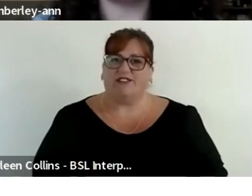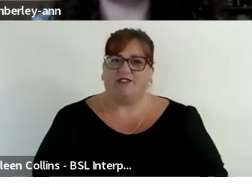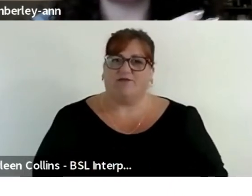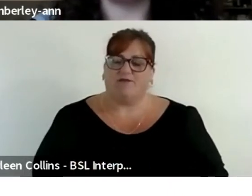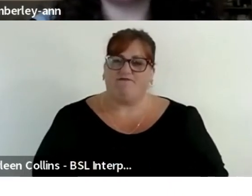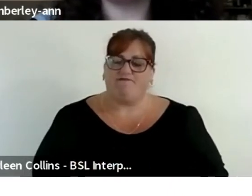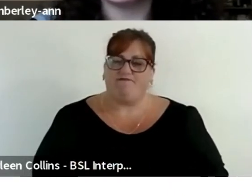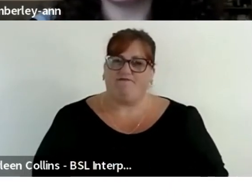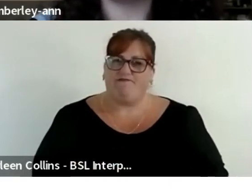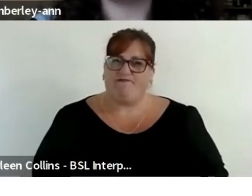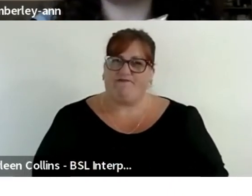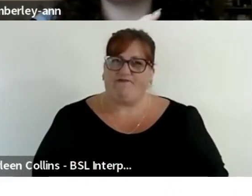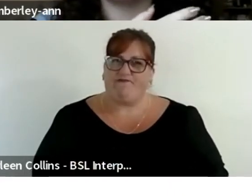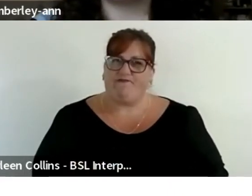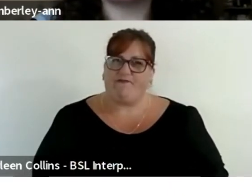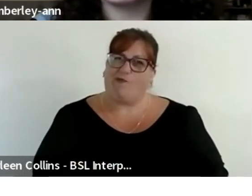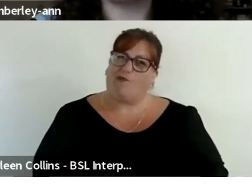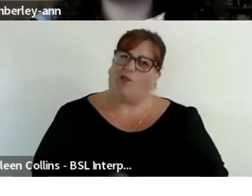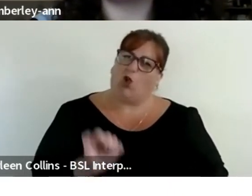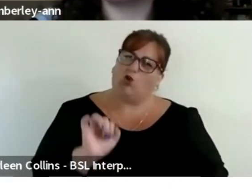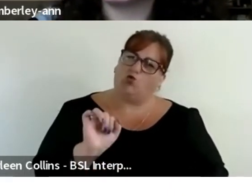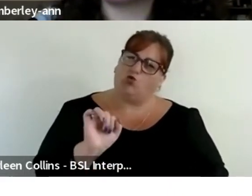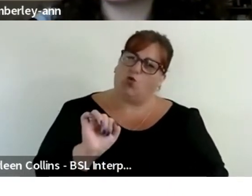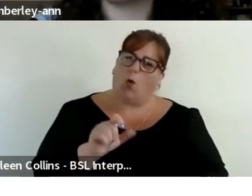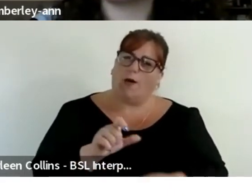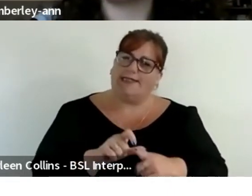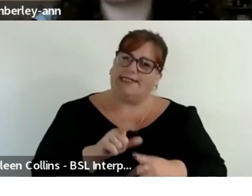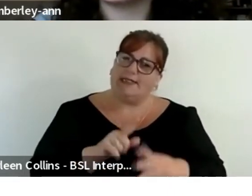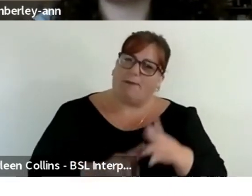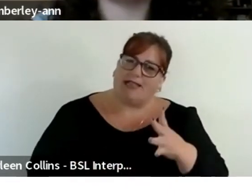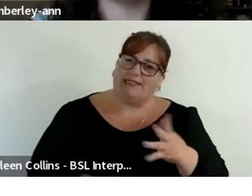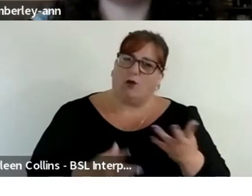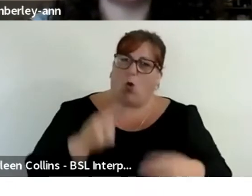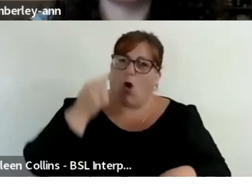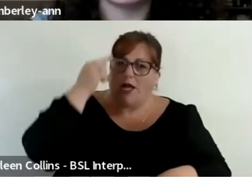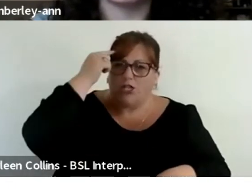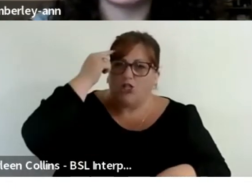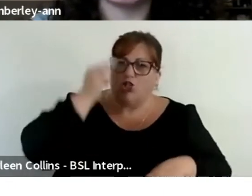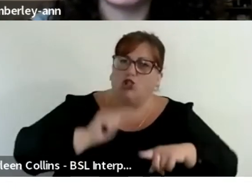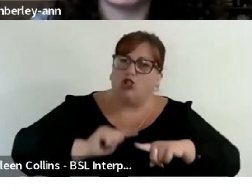In what way does your disability affect new your day-to-day work?